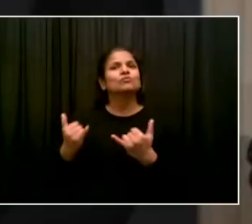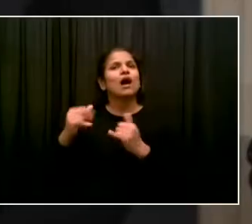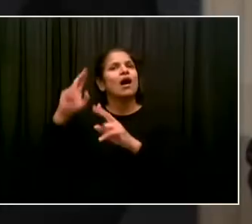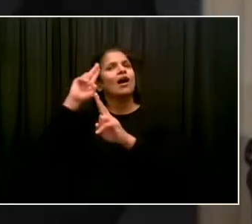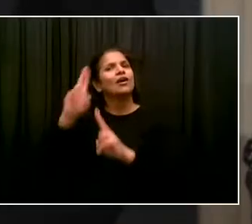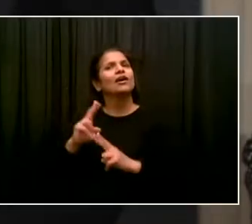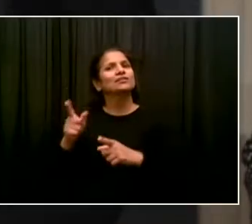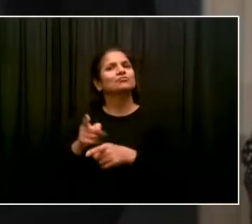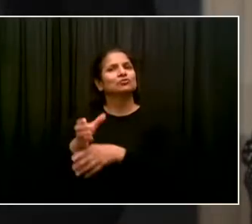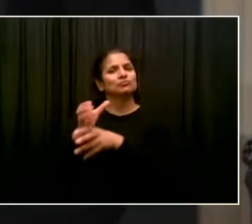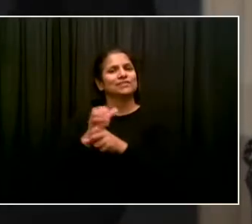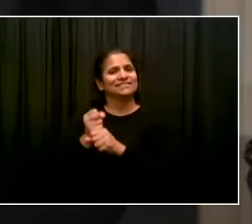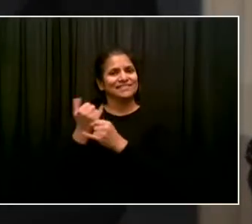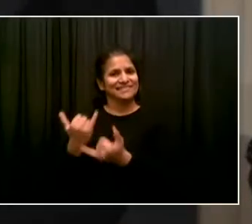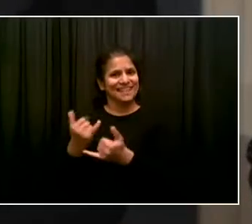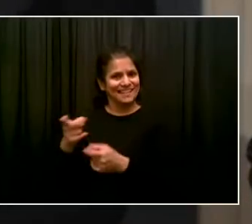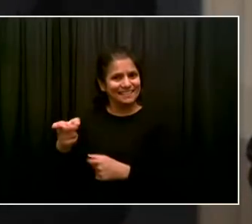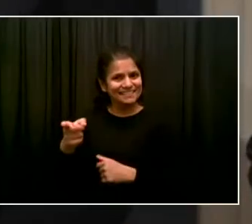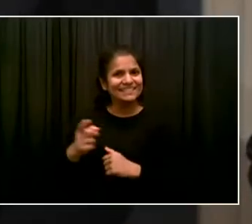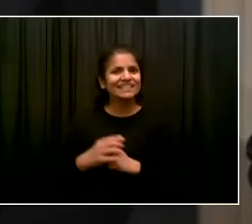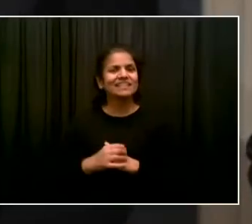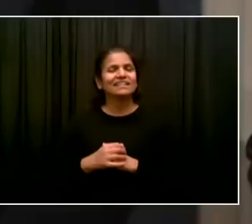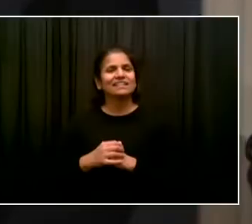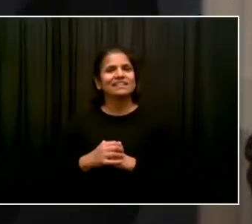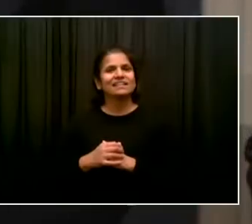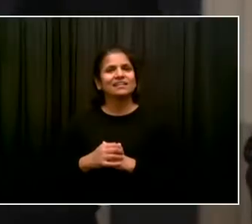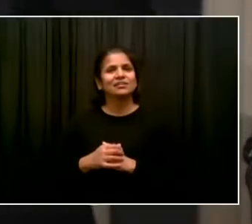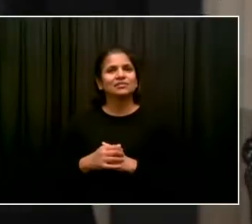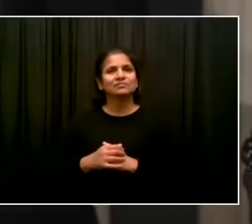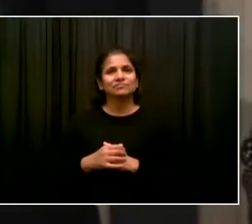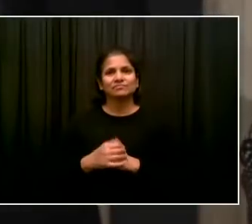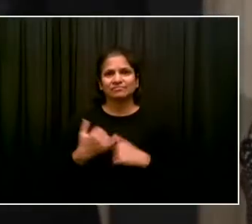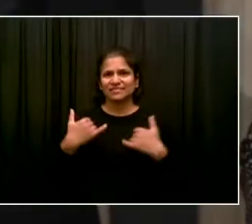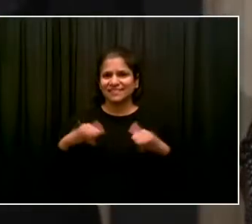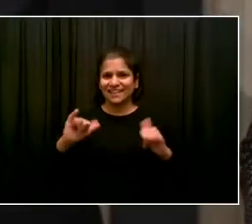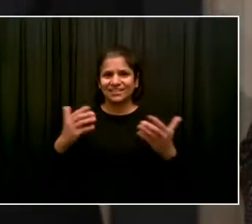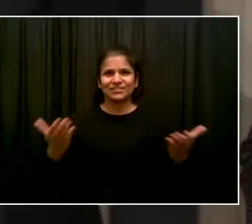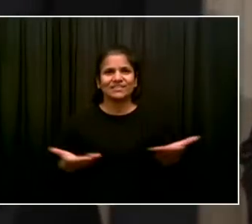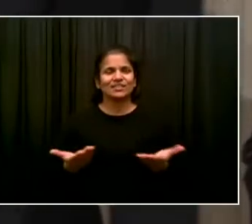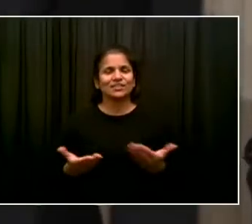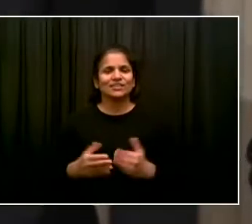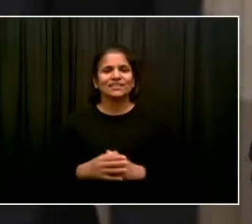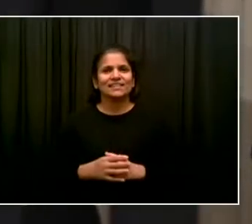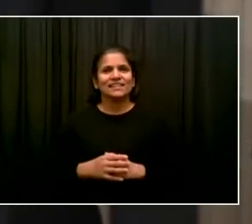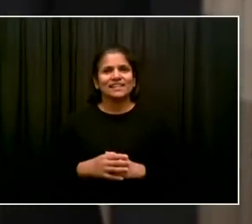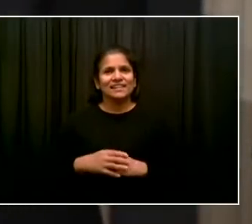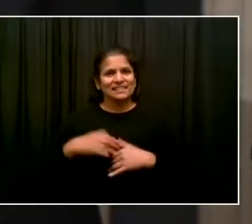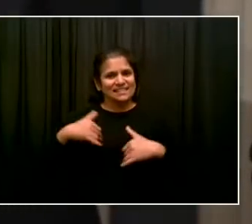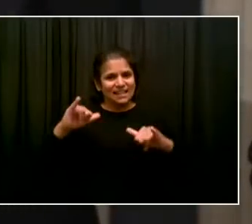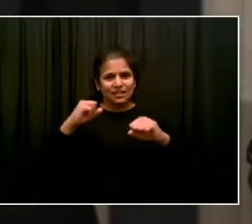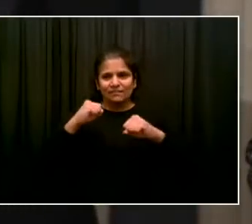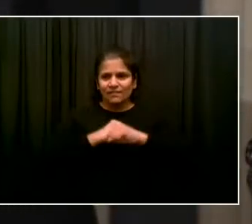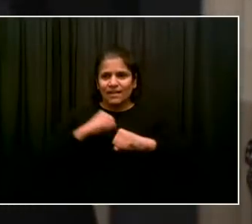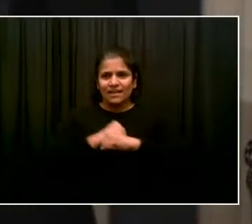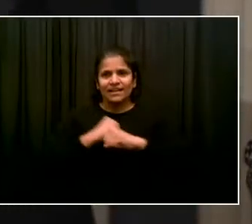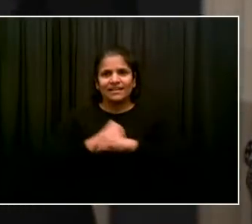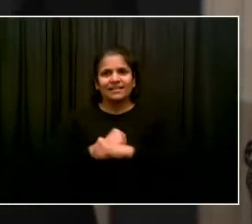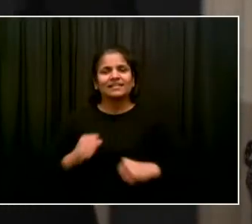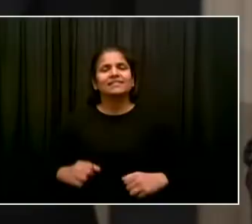CHARLIE, WHO IS STILL WITH US WHO IS BEING HONORED TODAY BY THE BLACK MAYORS ROFM ALL OF THE COUNTRIES THAT CITY UNIVERSITY. WE ARE STILL HERE, WE ARE NOT